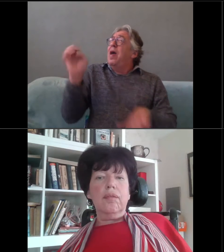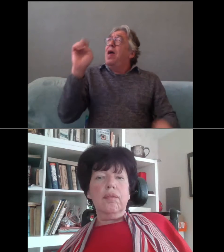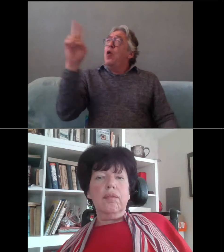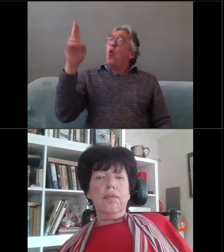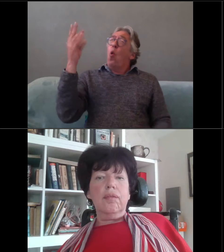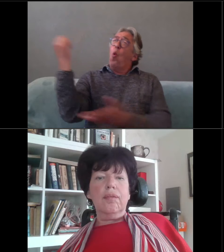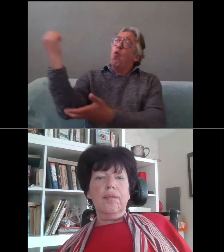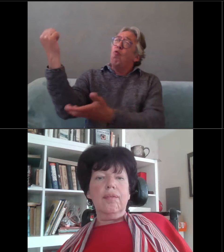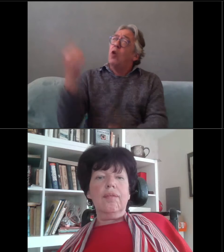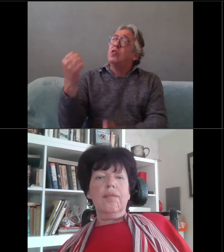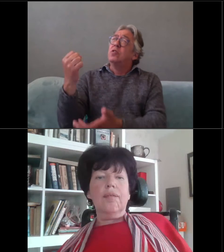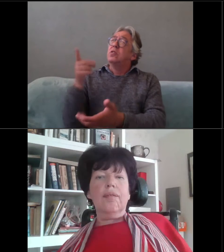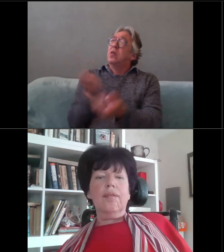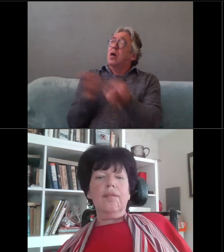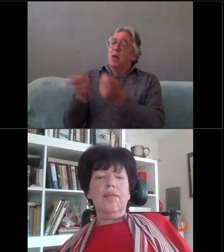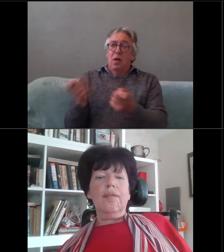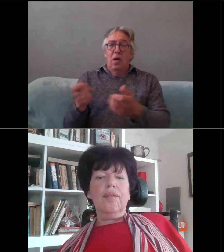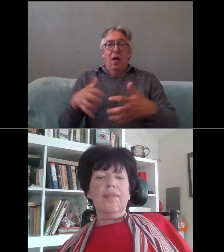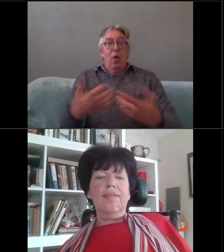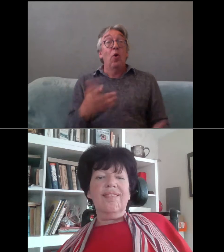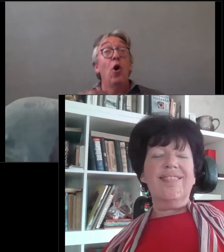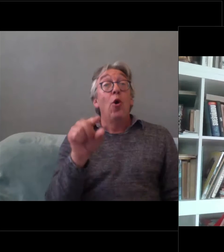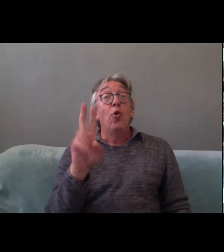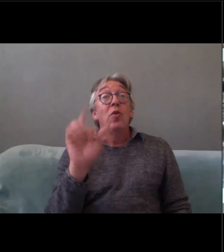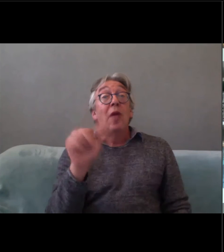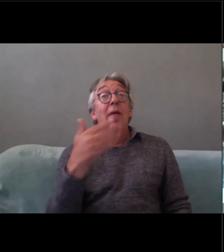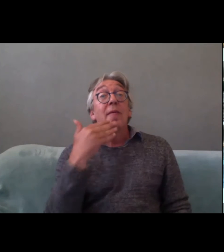Thank you, Gunta, for being there and the floor is yours.